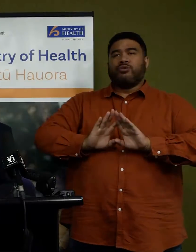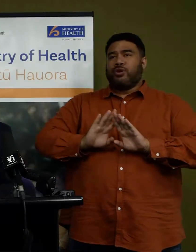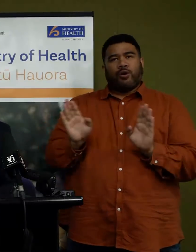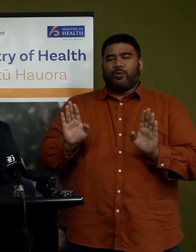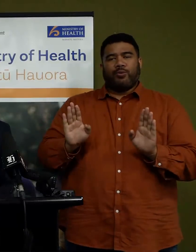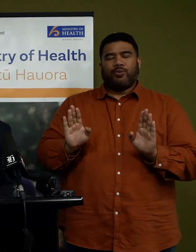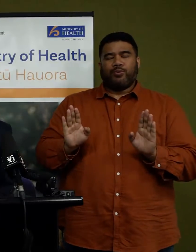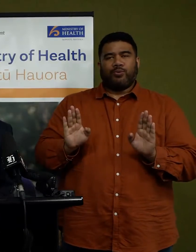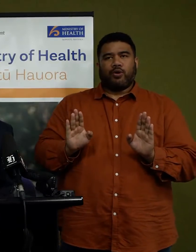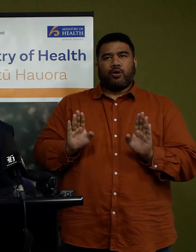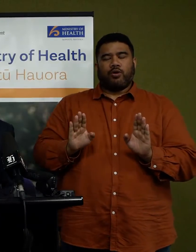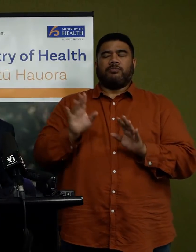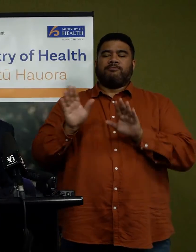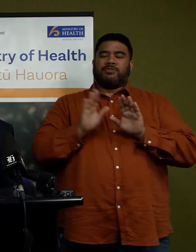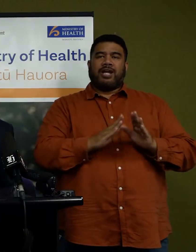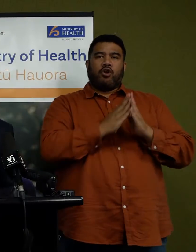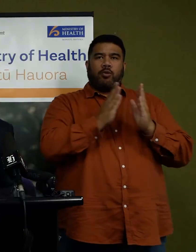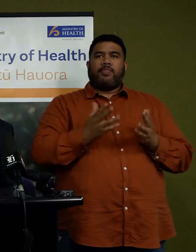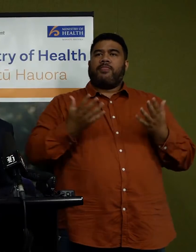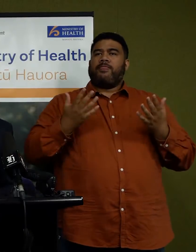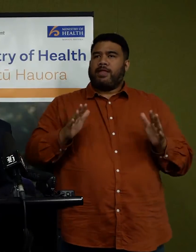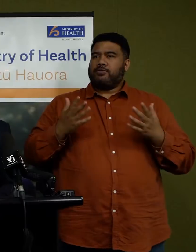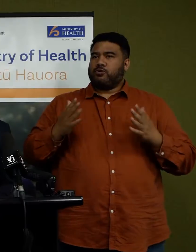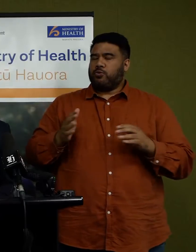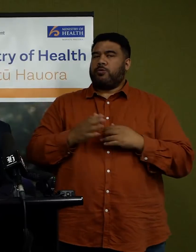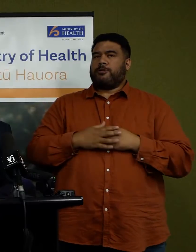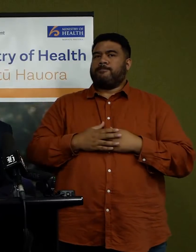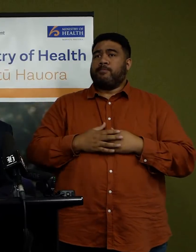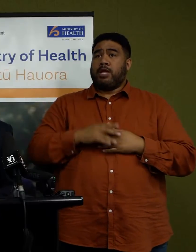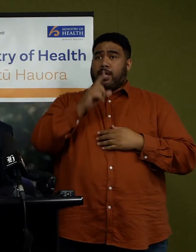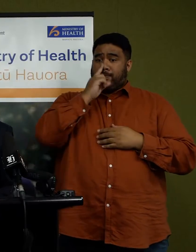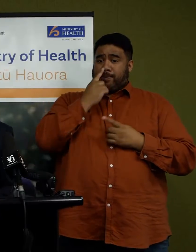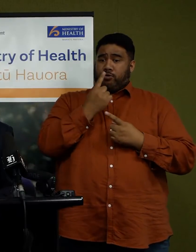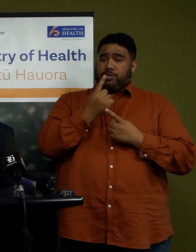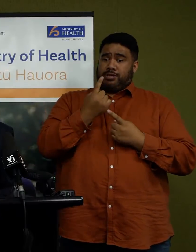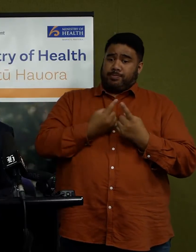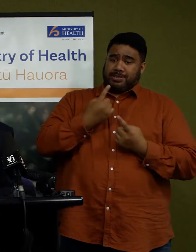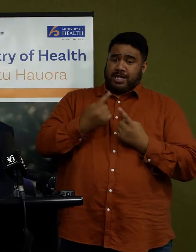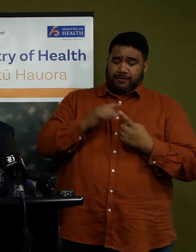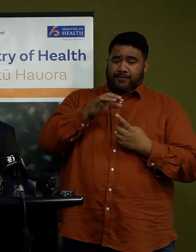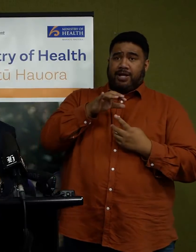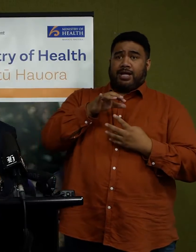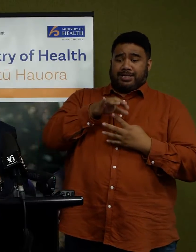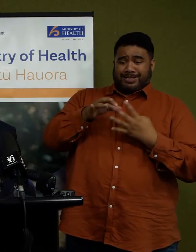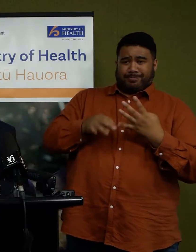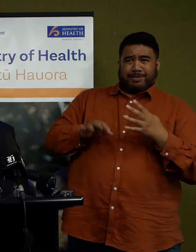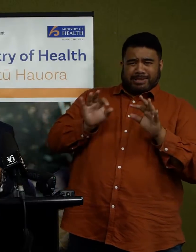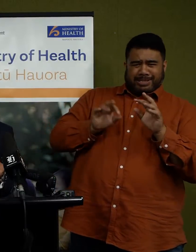that people who don't have symptoms are not ones who spread the virus.